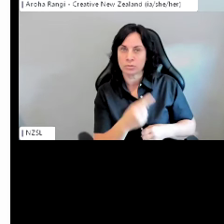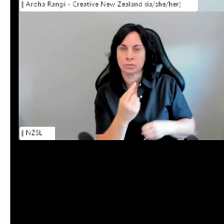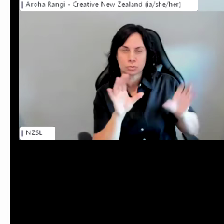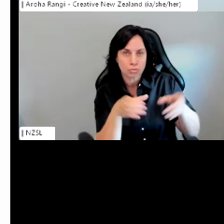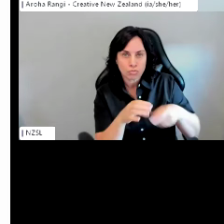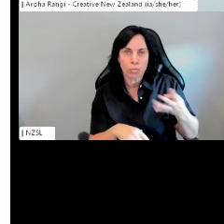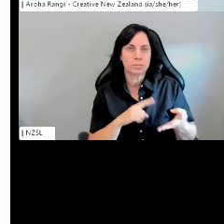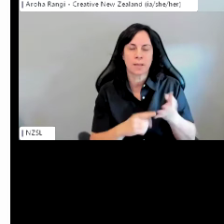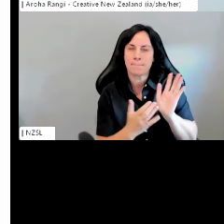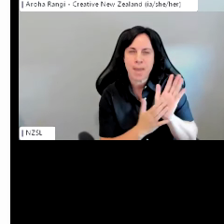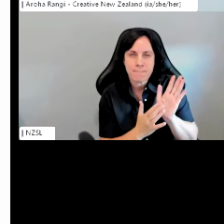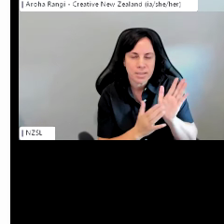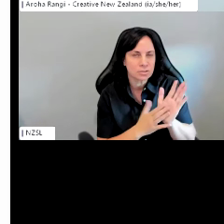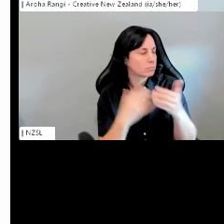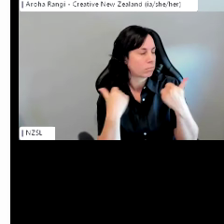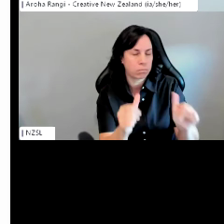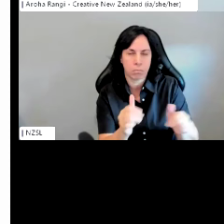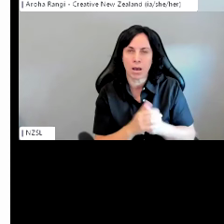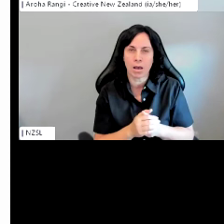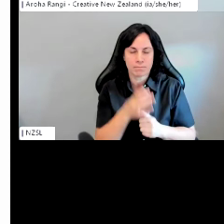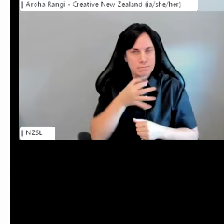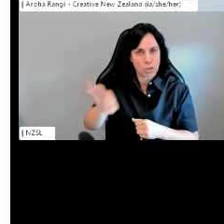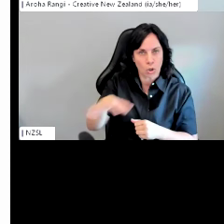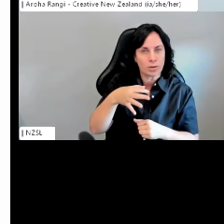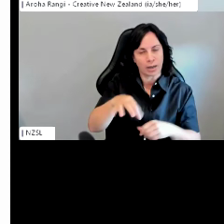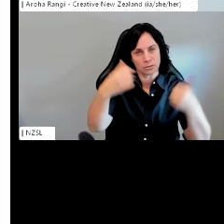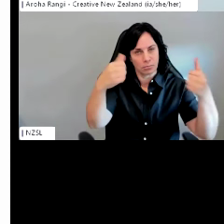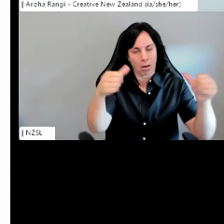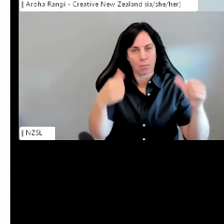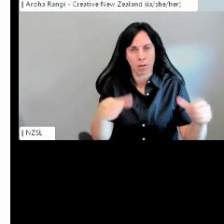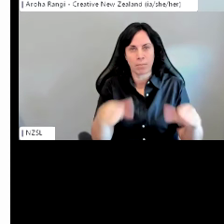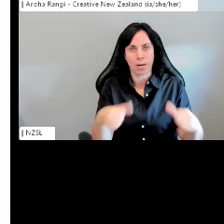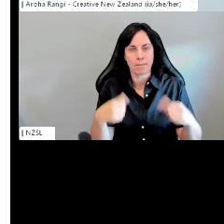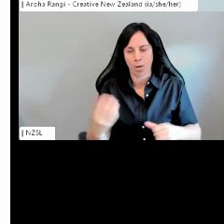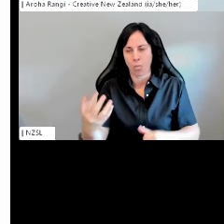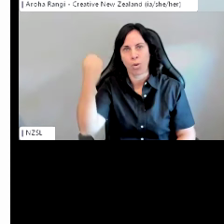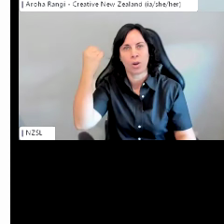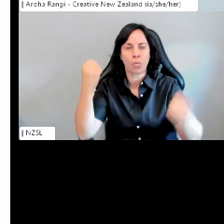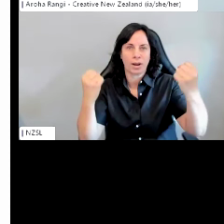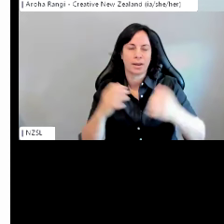I think you can unlock um donation as well. Uh, and I think it's all to play for because there's a